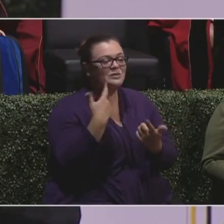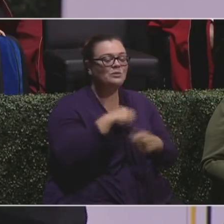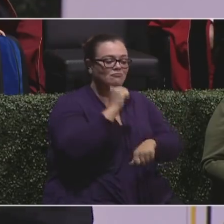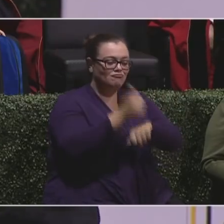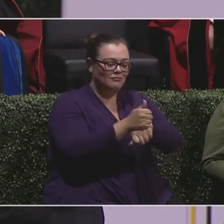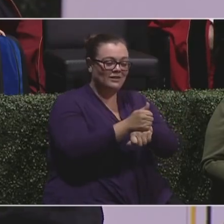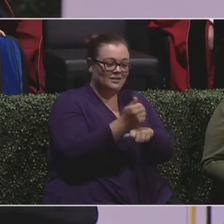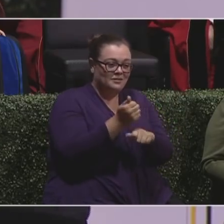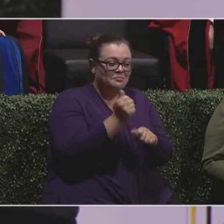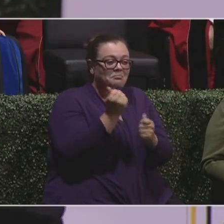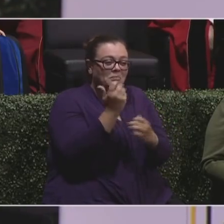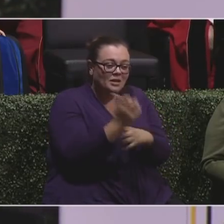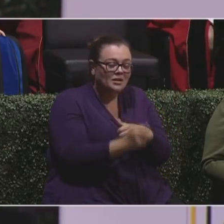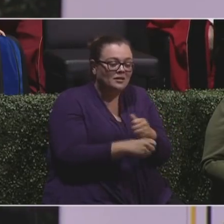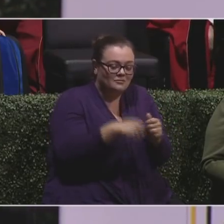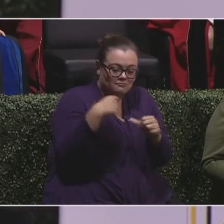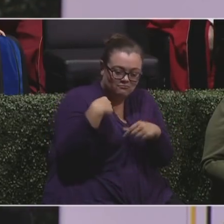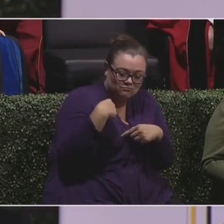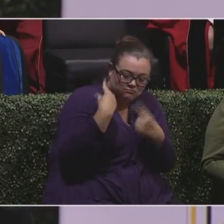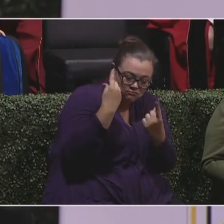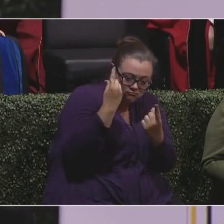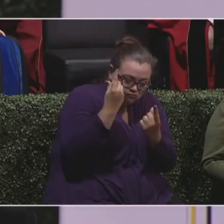WHEN I BECAME THE PRESIDENT AND CEO.APPLIED FOR THE POSITION.